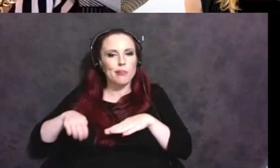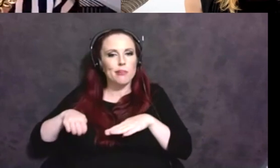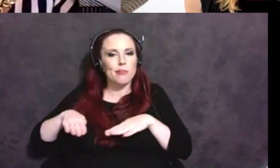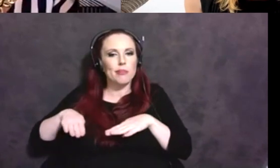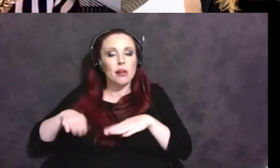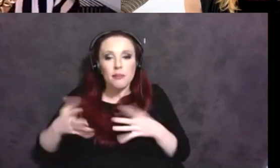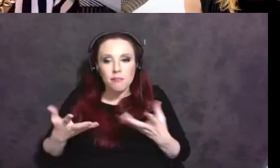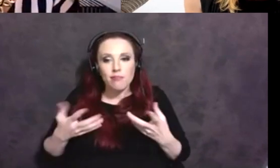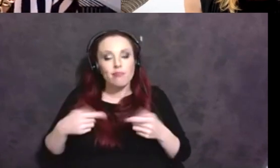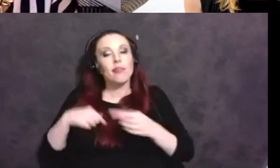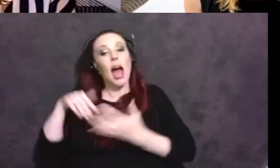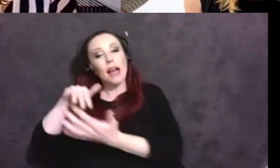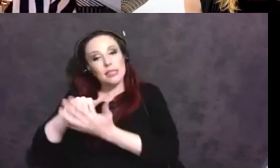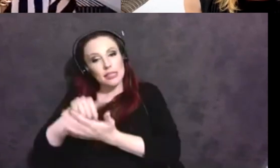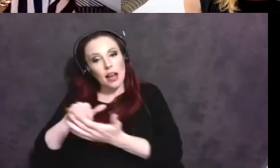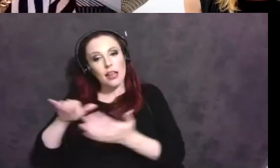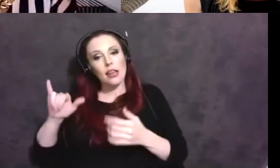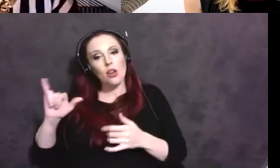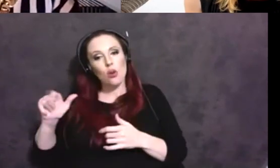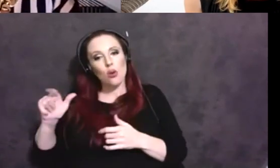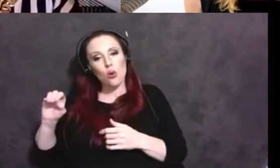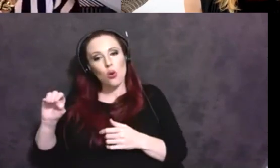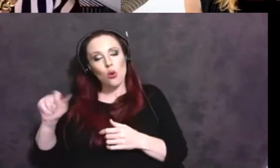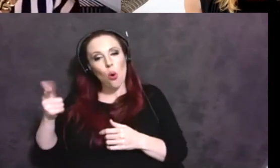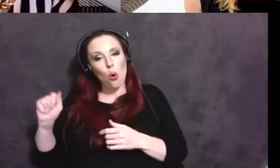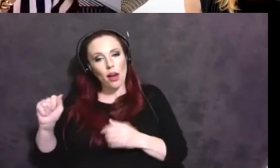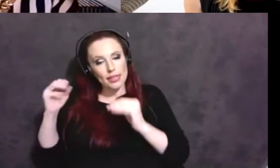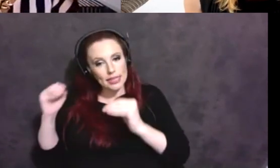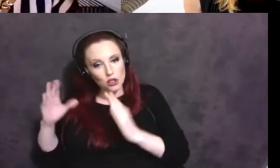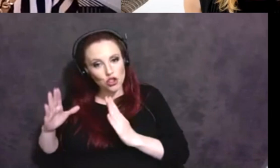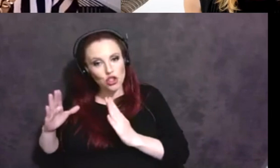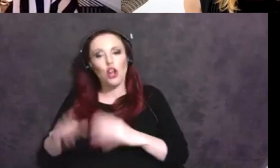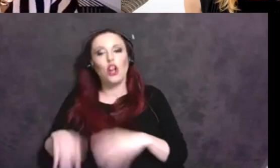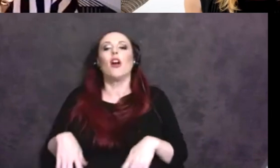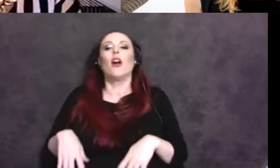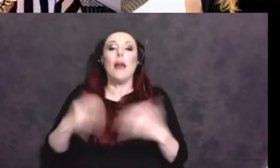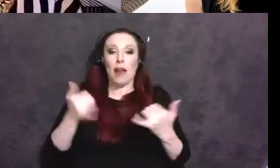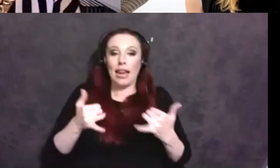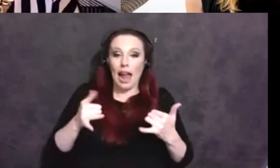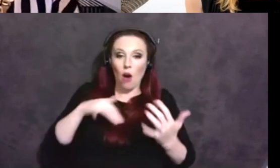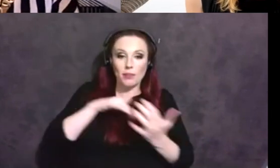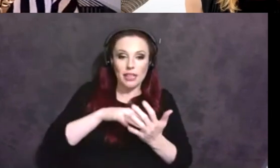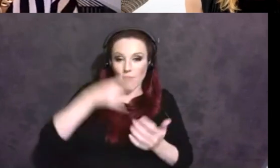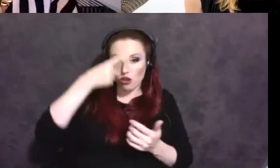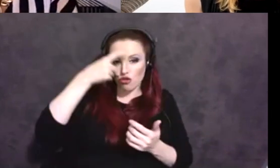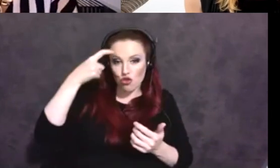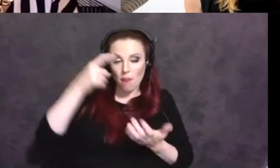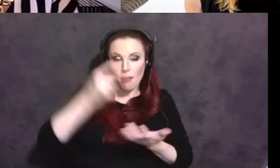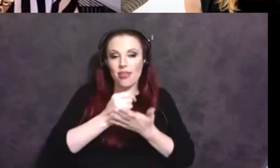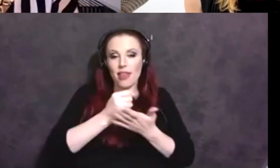plexus region? Do you feel a tapping in your calf? It is interesting, I studied to be a